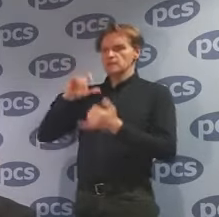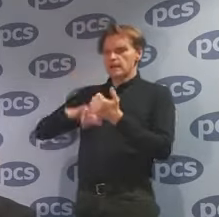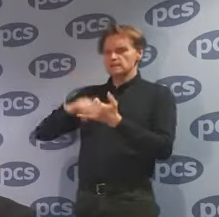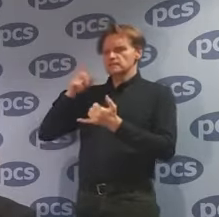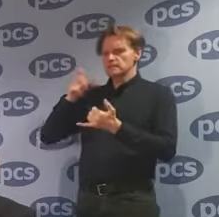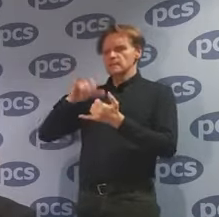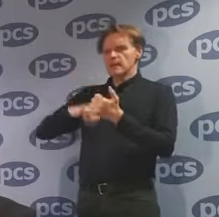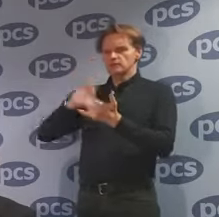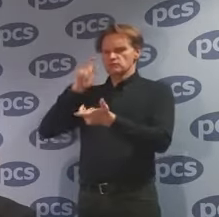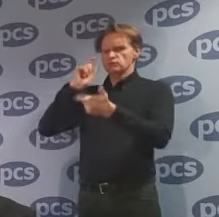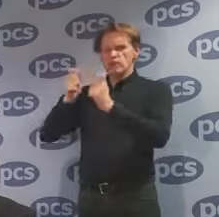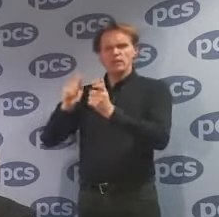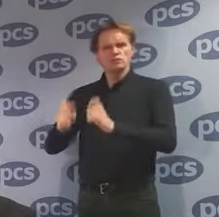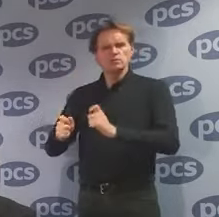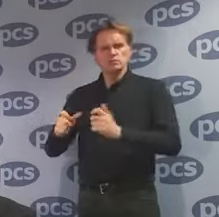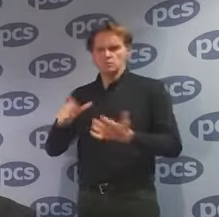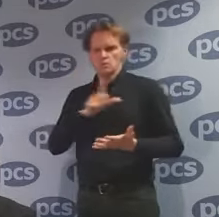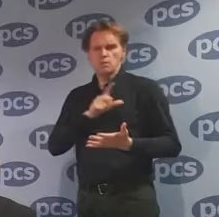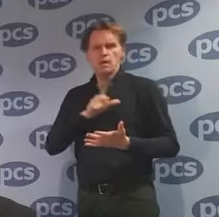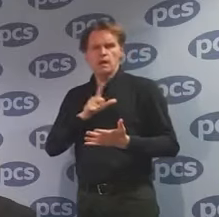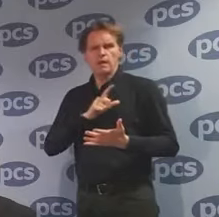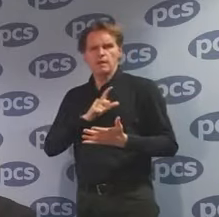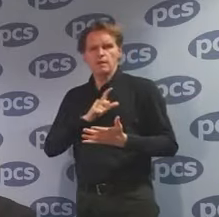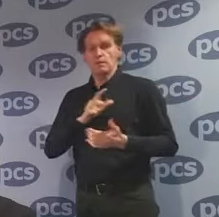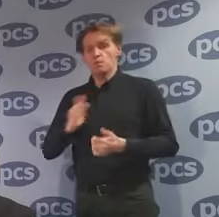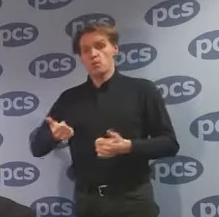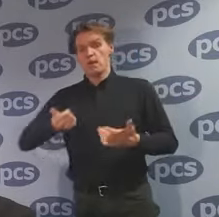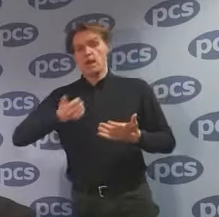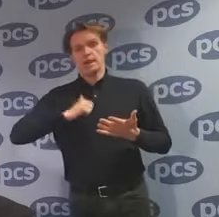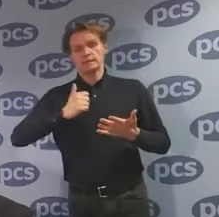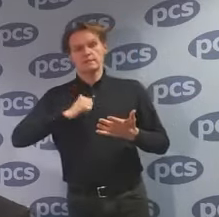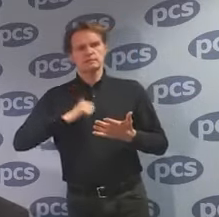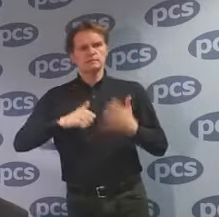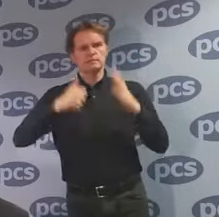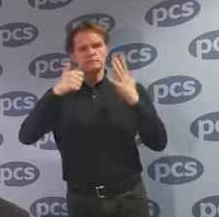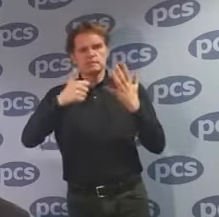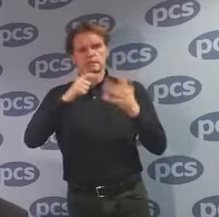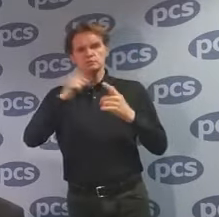with 6-10,000 redundancies expected? Well it's a great question and